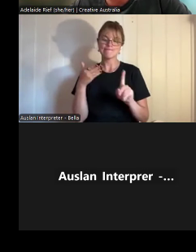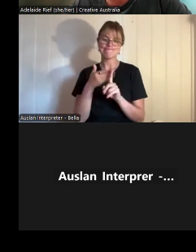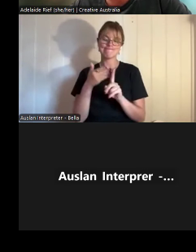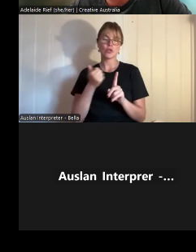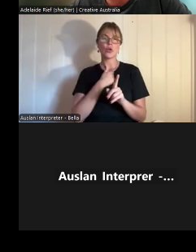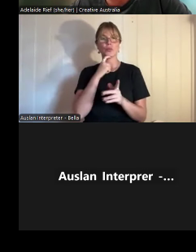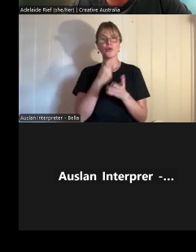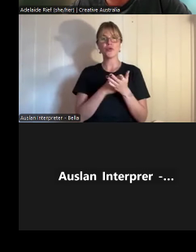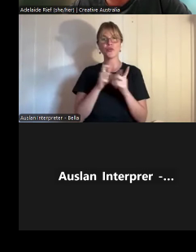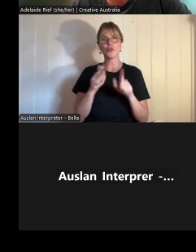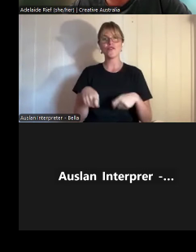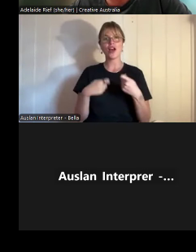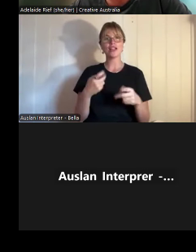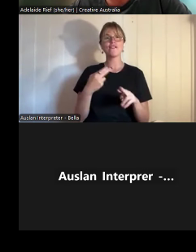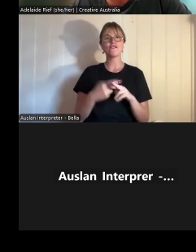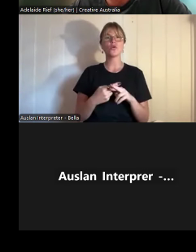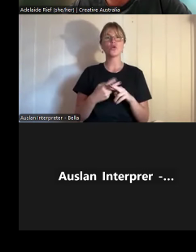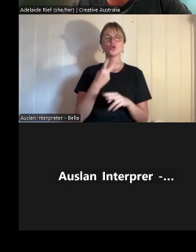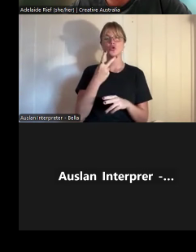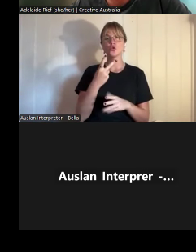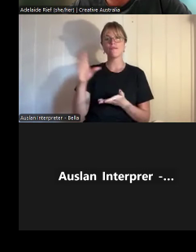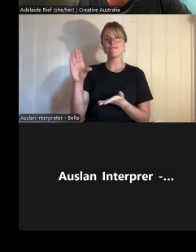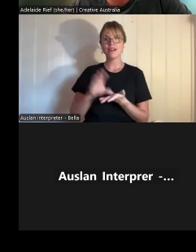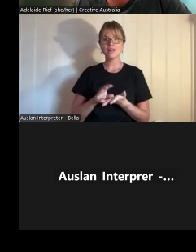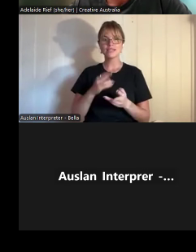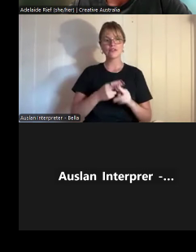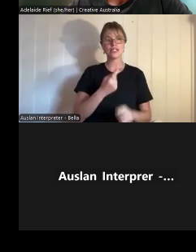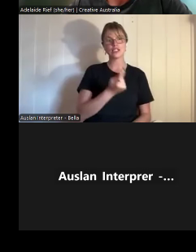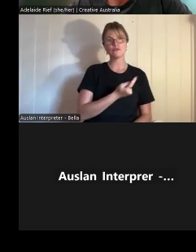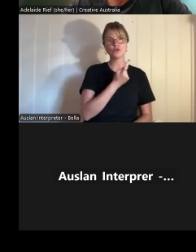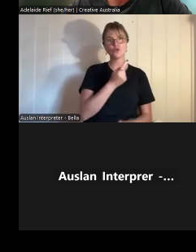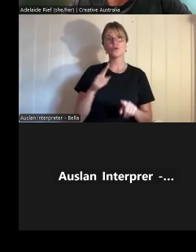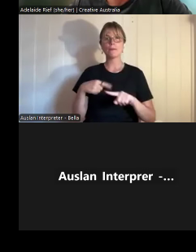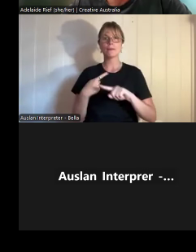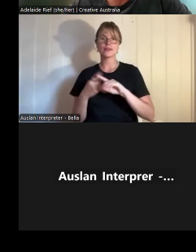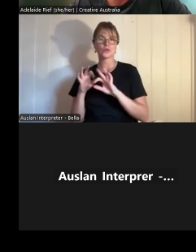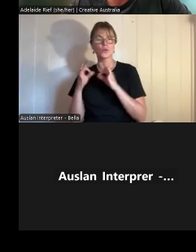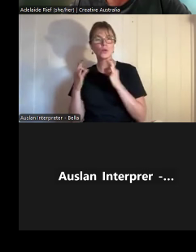these two funds, for the individuals fund and the organisations fund. And you must choose training